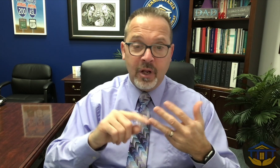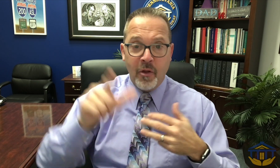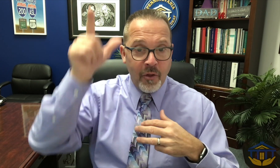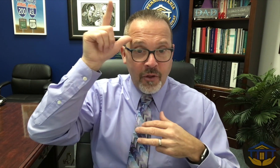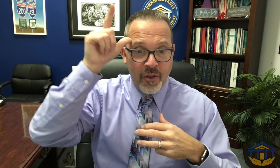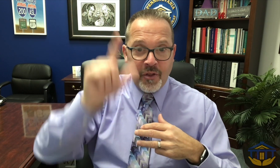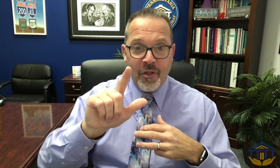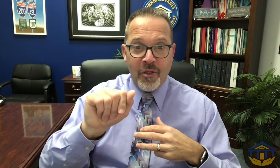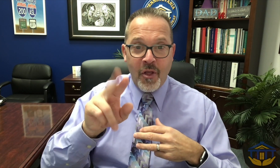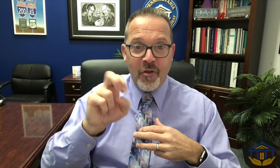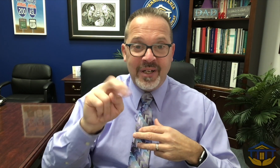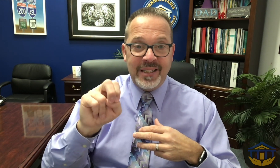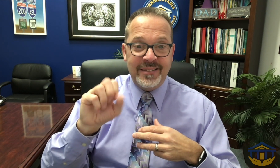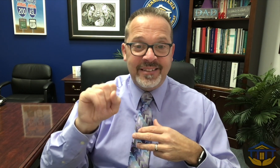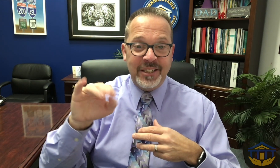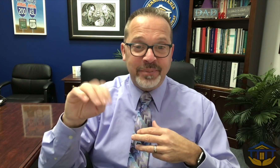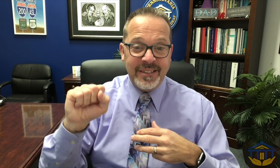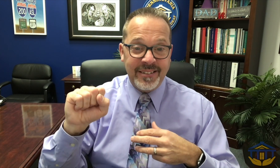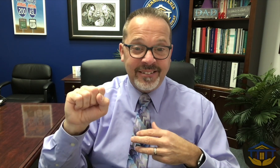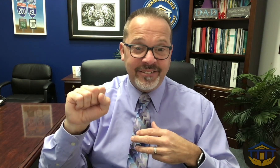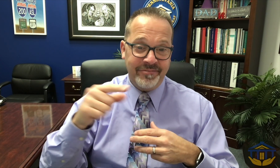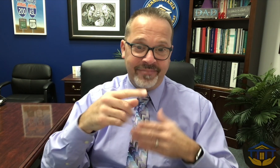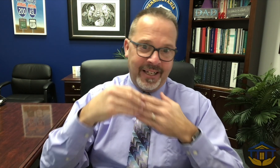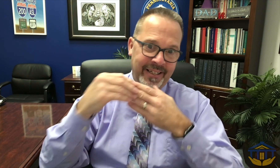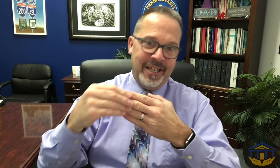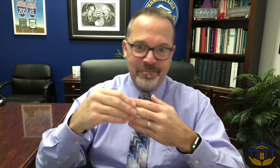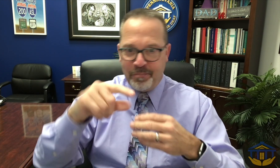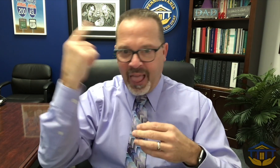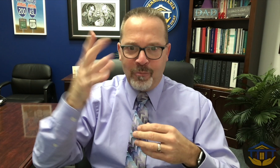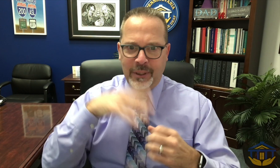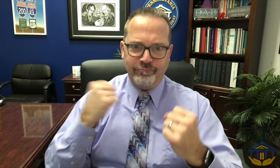After that we recognized Laurene Simms with the award. She has demonstrated incredible